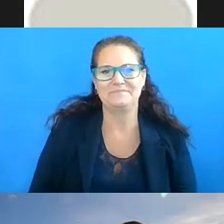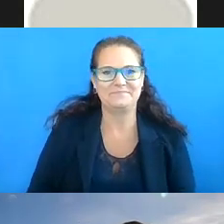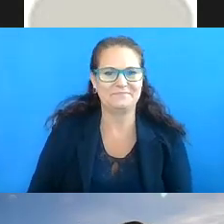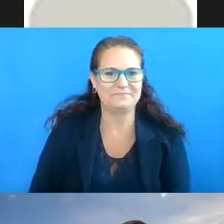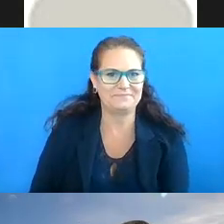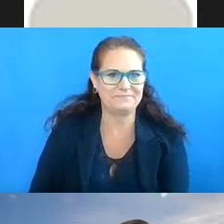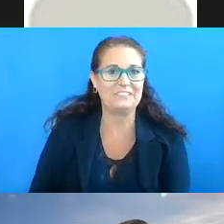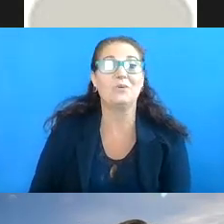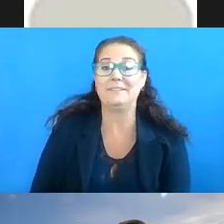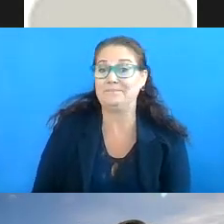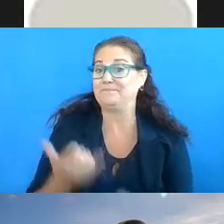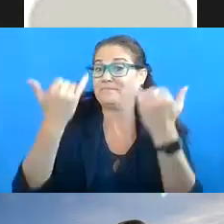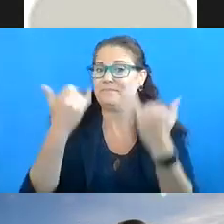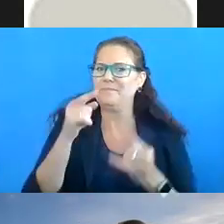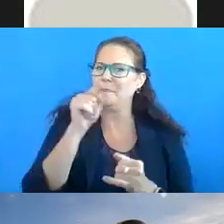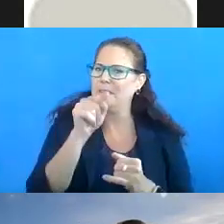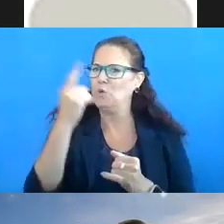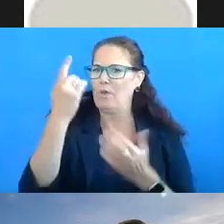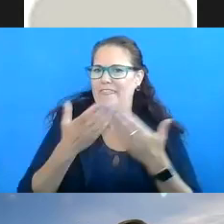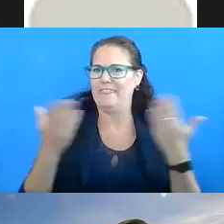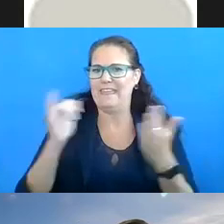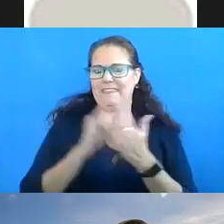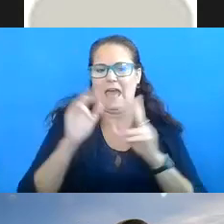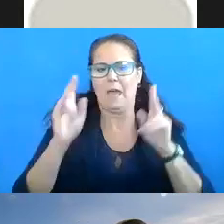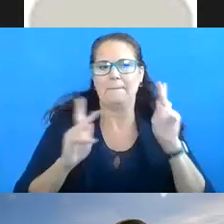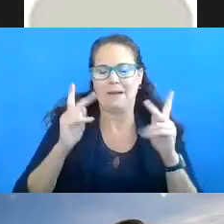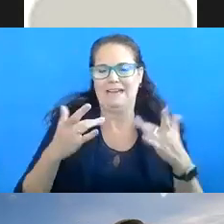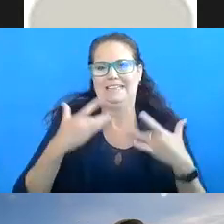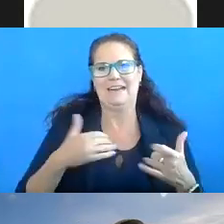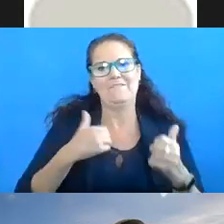So this is one of the things that people usually have the most difficult time with,